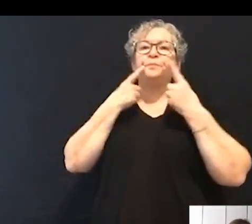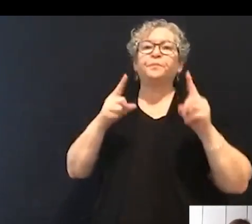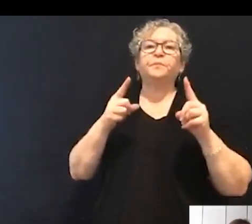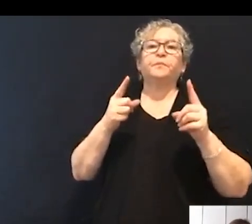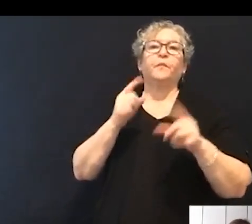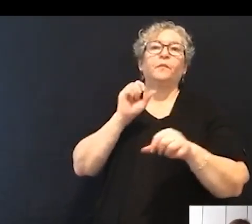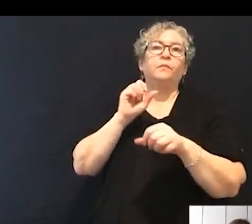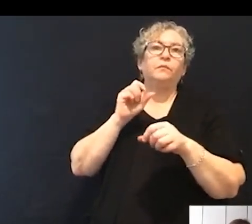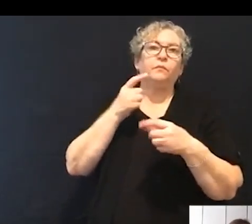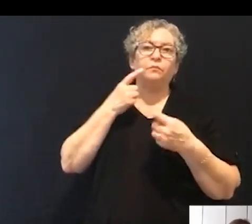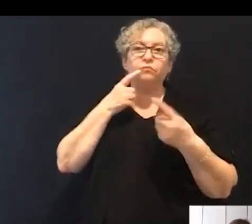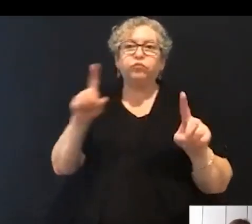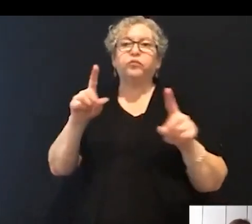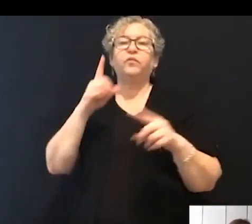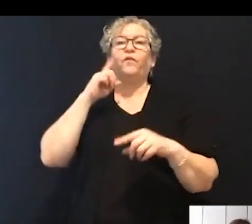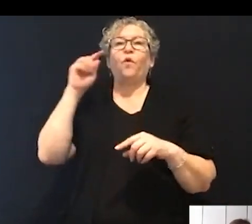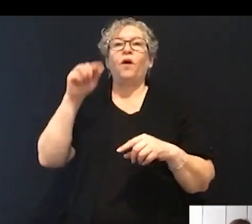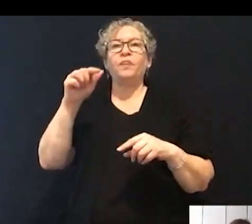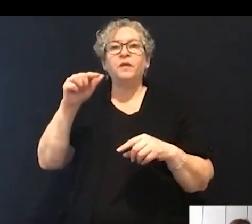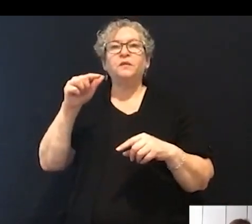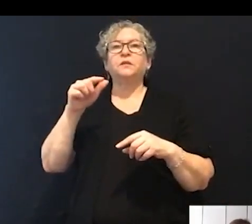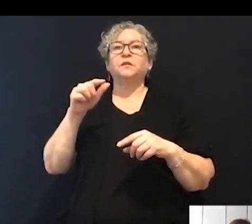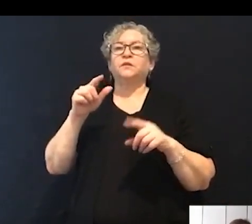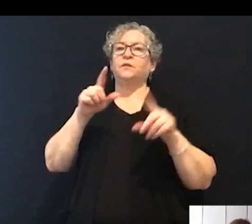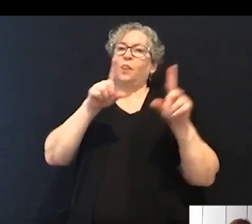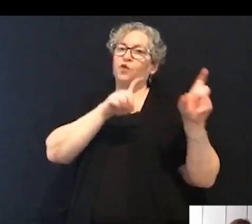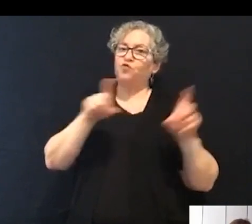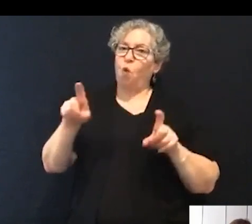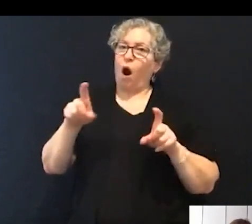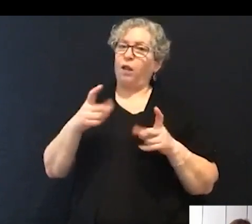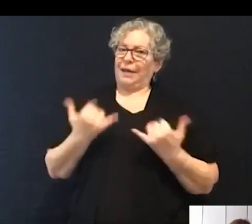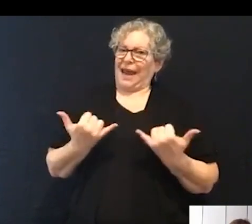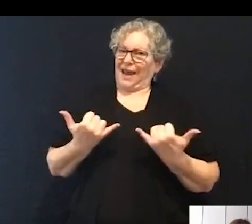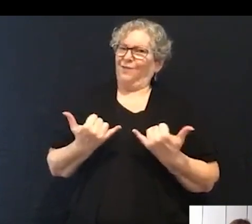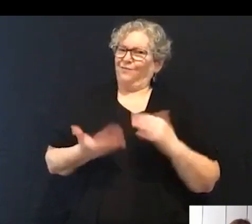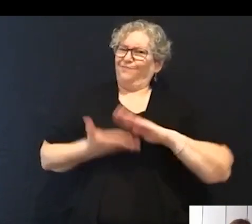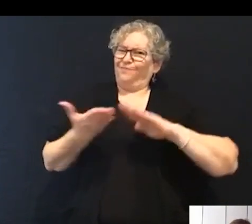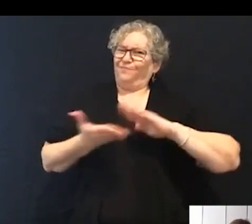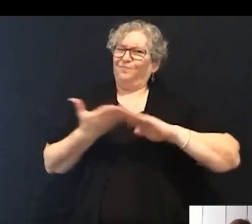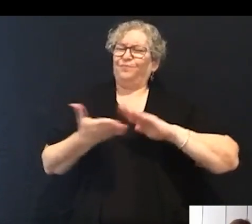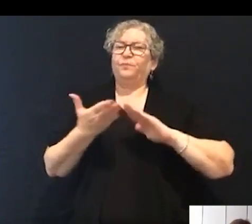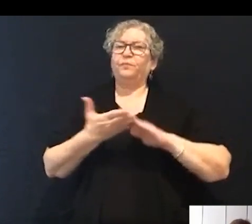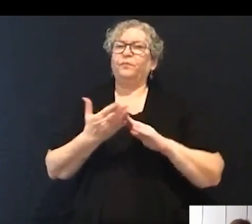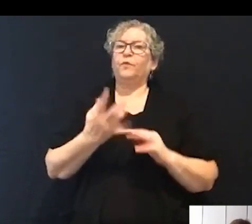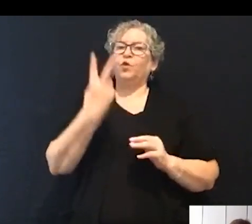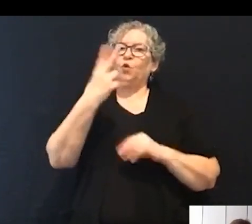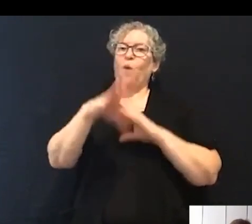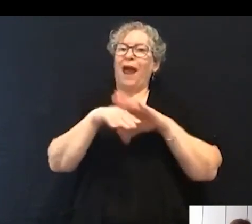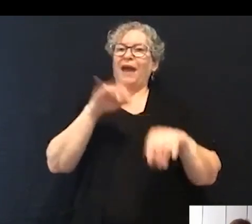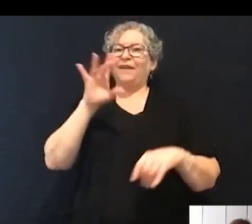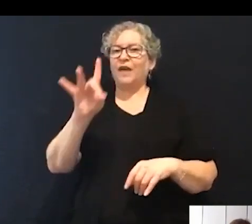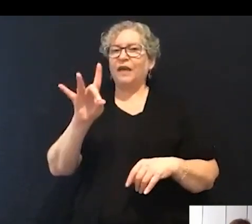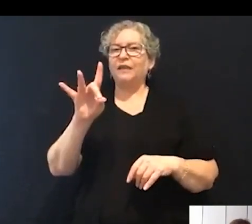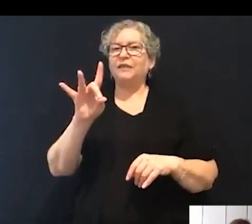on the adaptation of the trial while it's ongoing, two out of eight 421a treated subjects